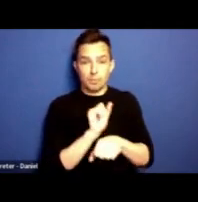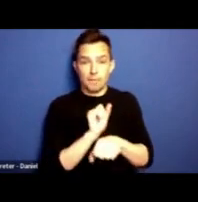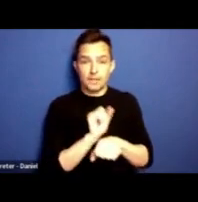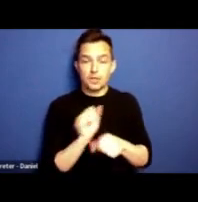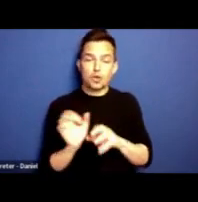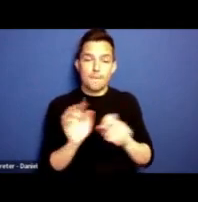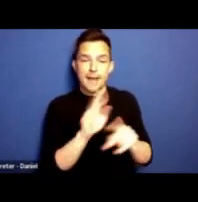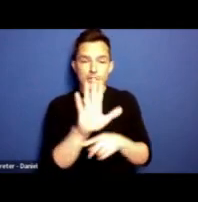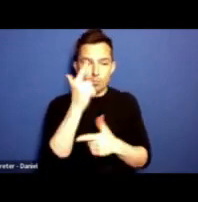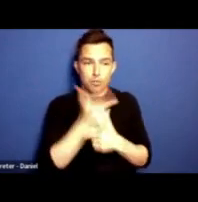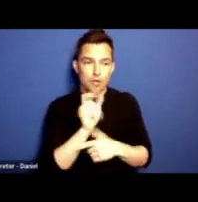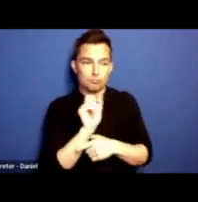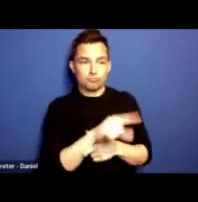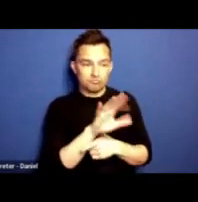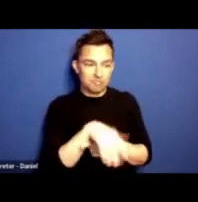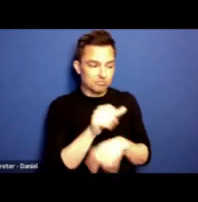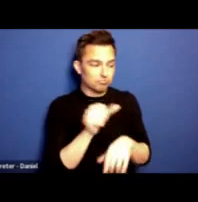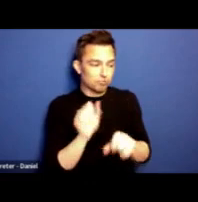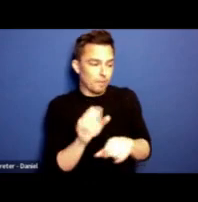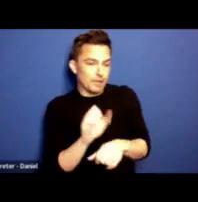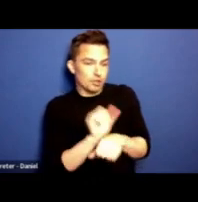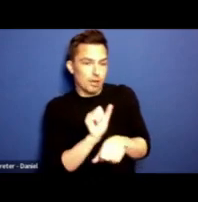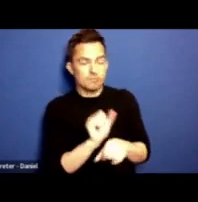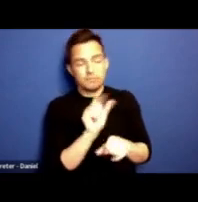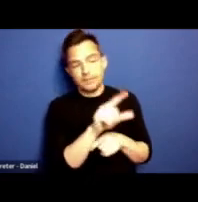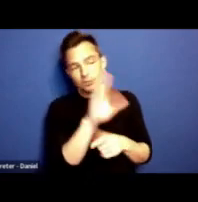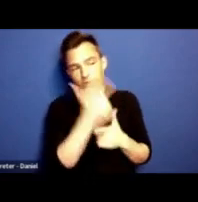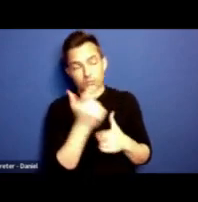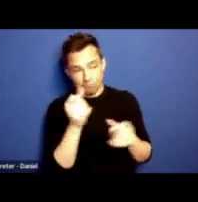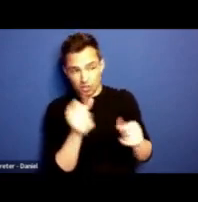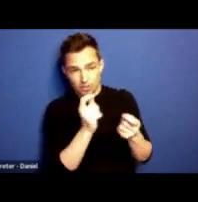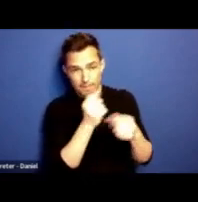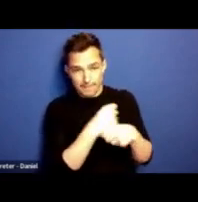to your brother, and see if he can make a job, a janitorial job